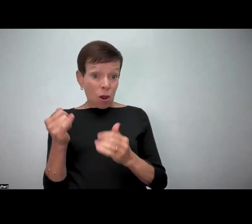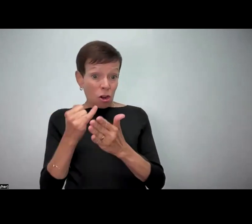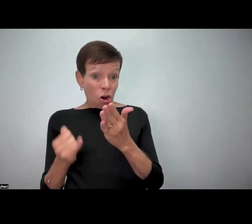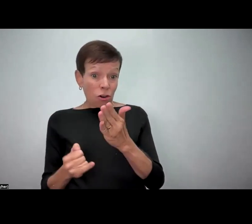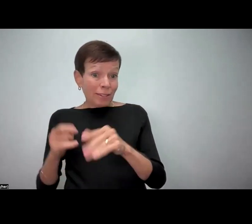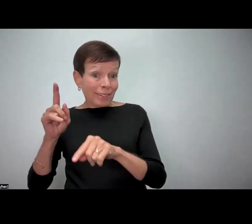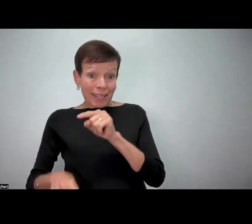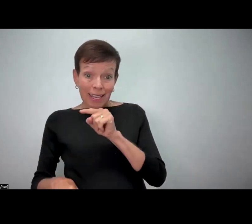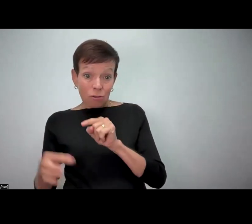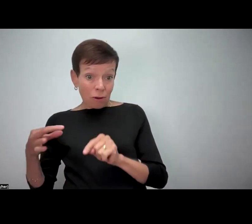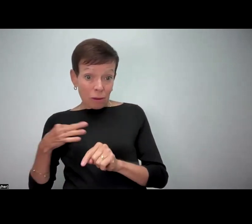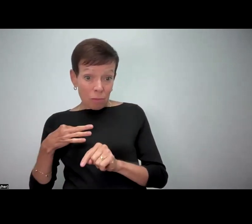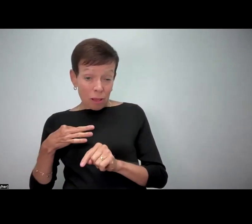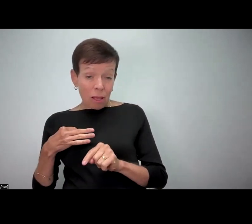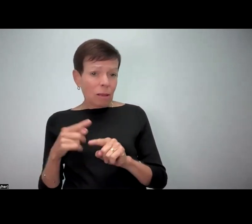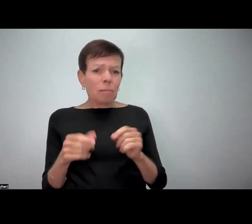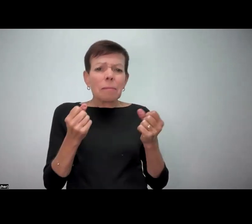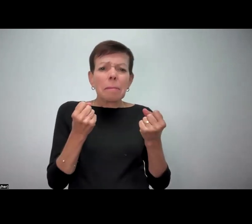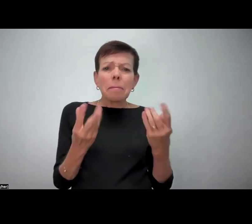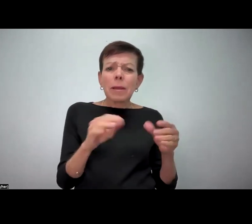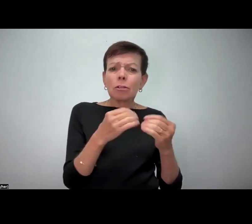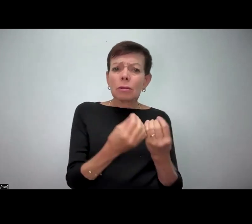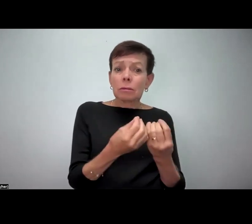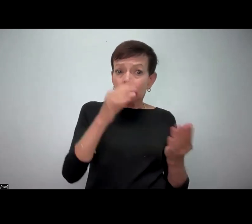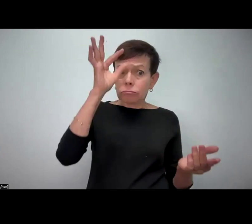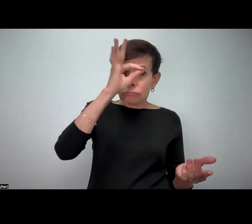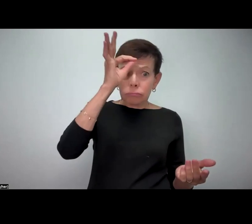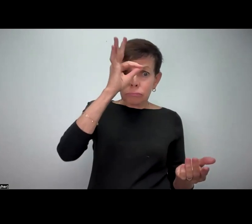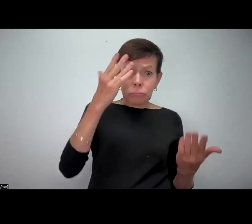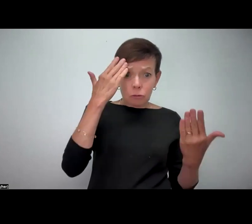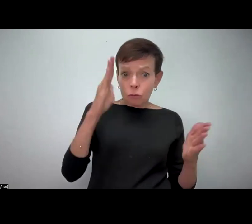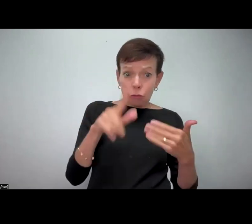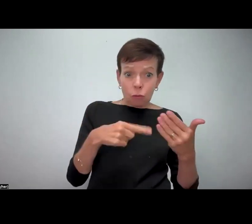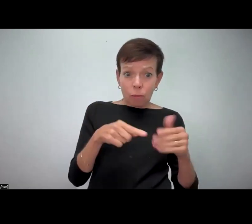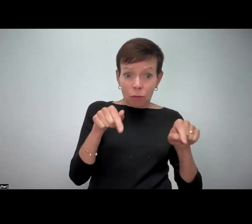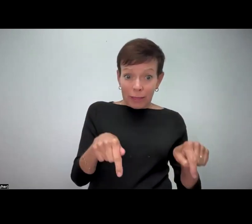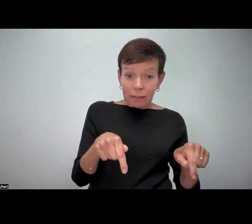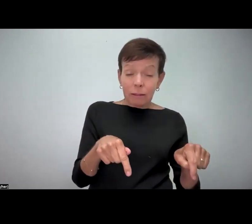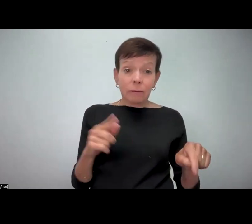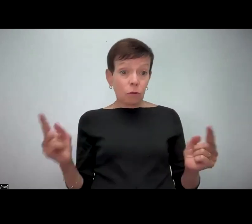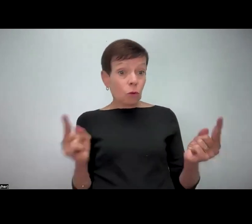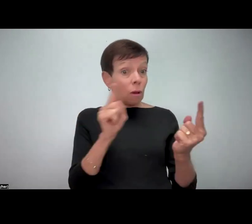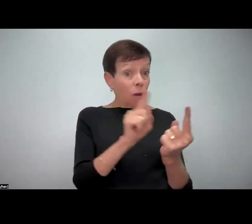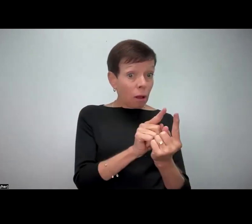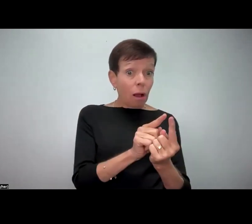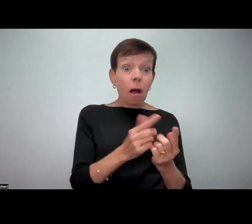about this, and if you approach them, they might be really interested in applying. Okay. Awesome.